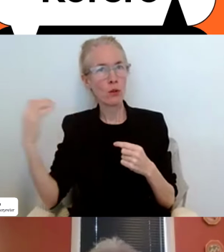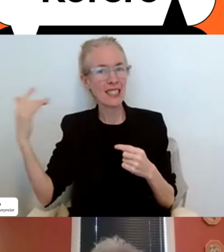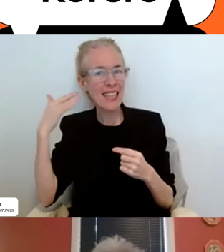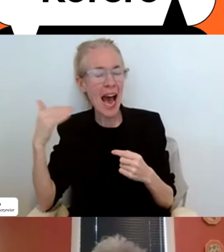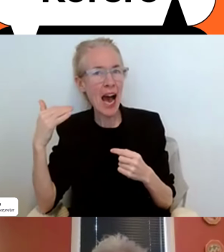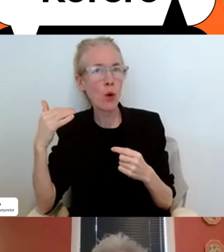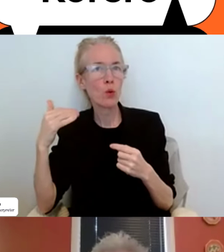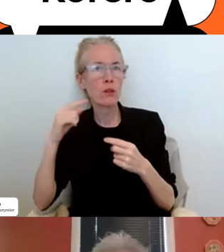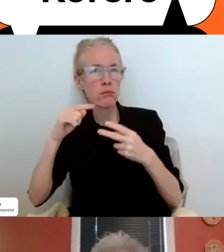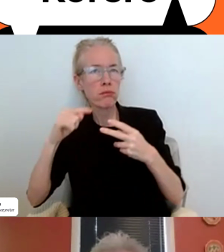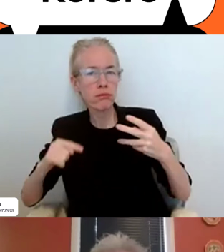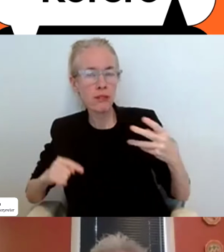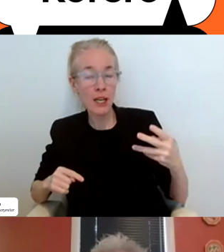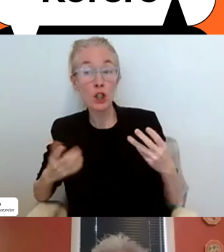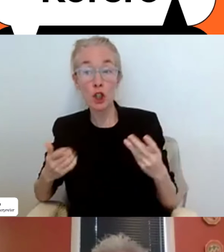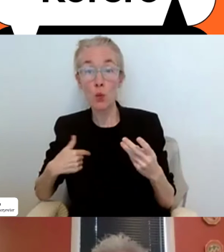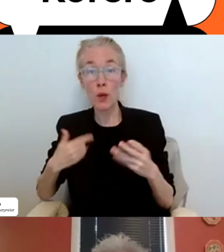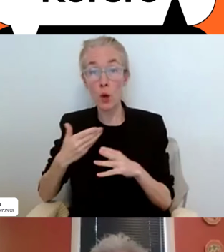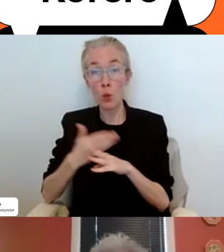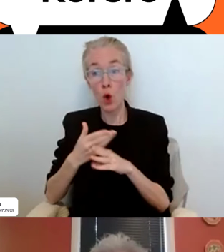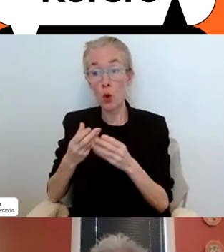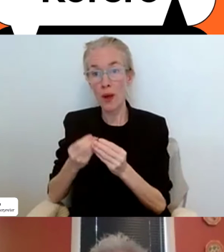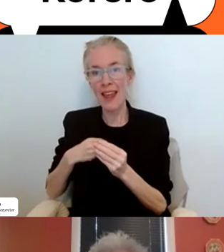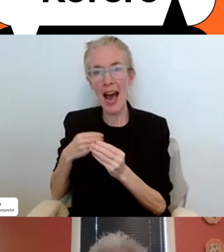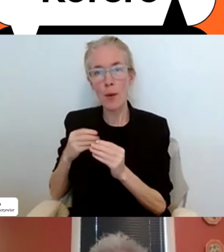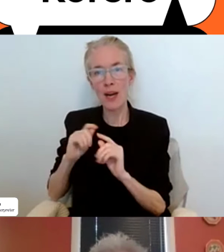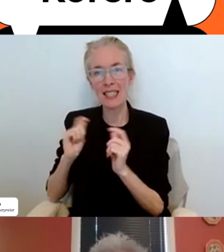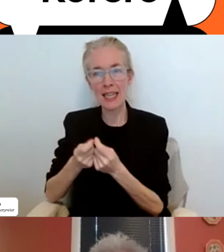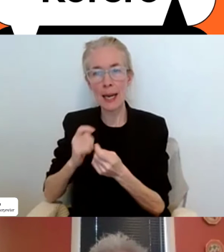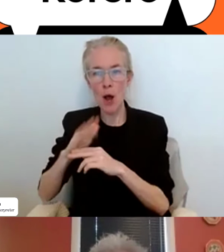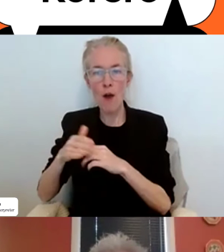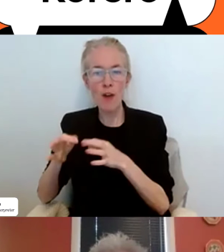then bring it back to the table and say well listen, at a policy